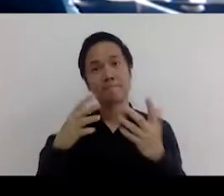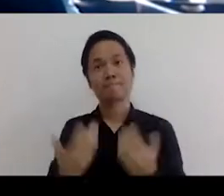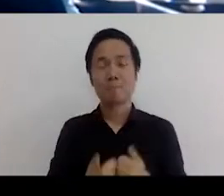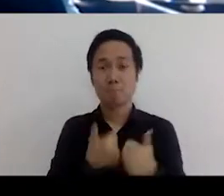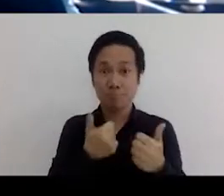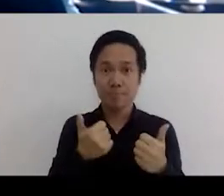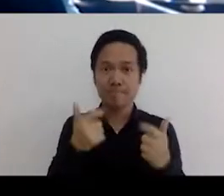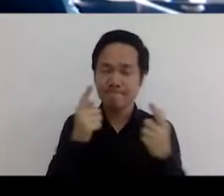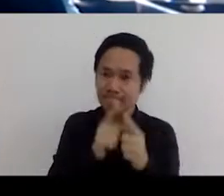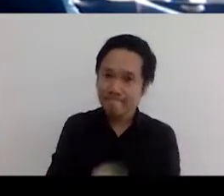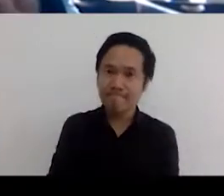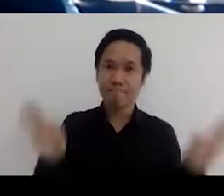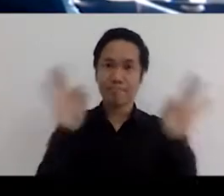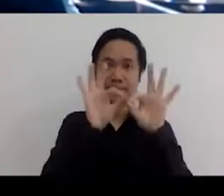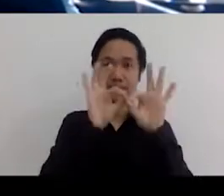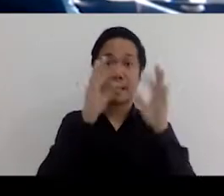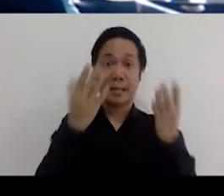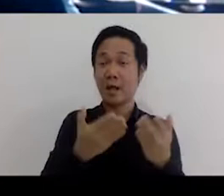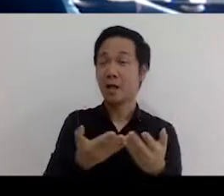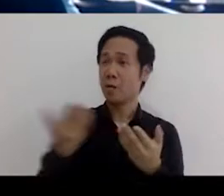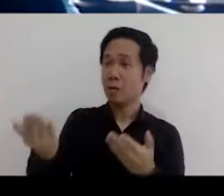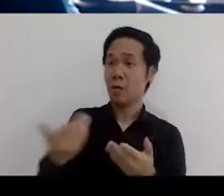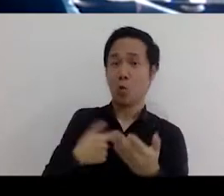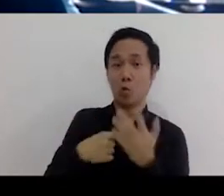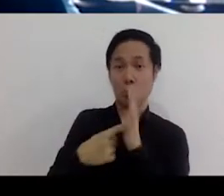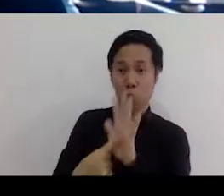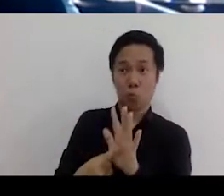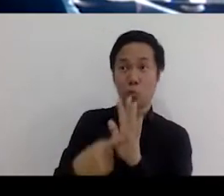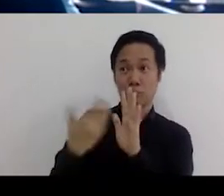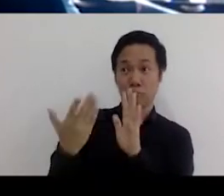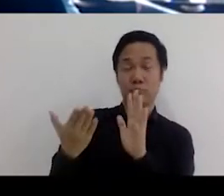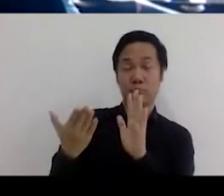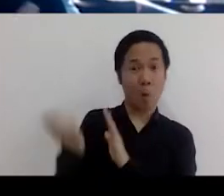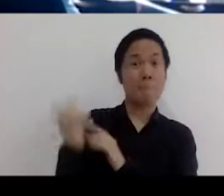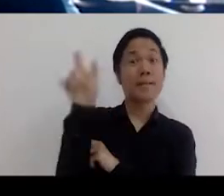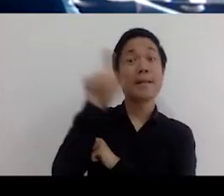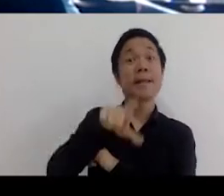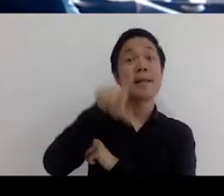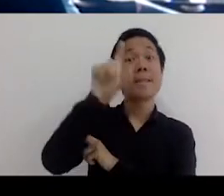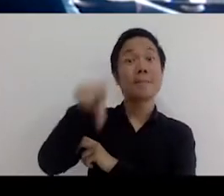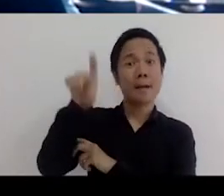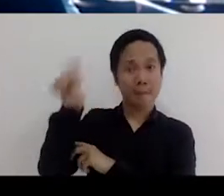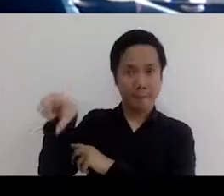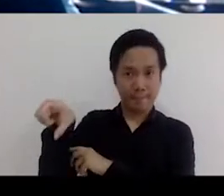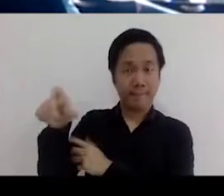of course the people with disability face here the same problem as anywhere else in the world. But in addition,